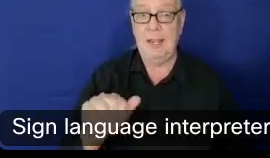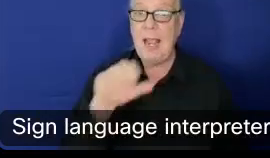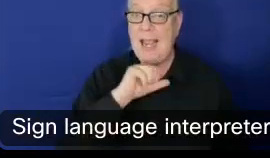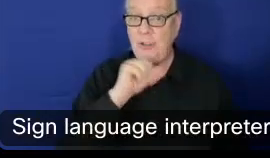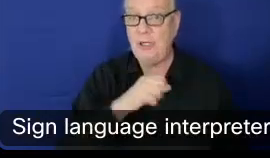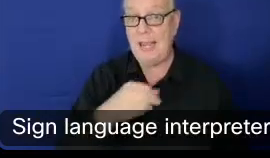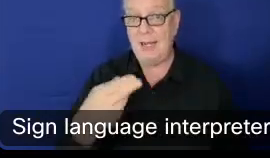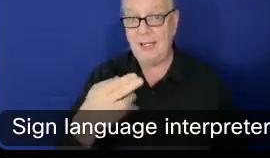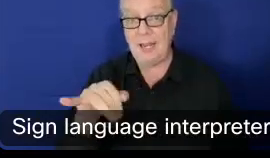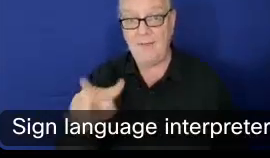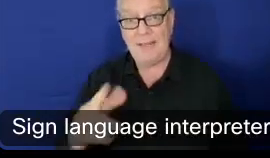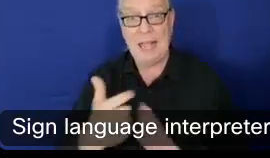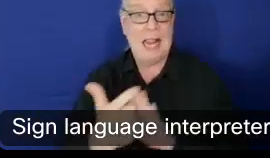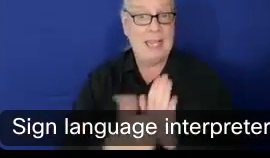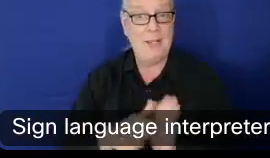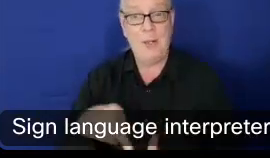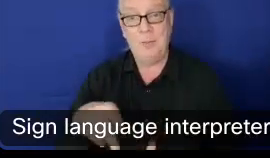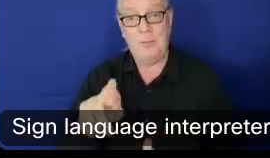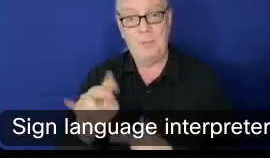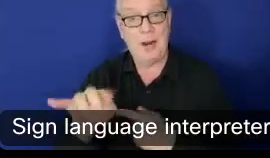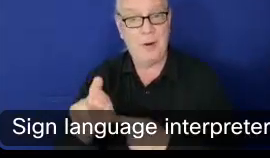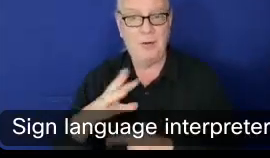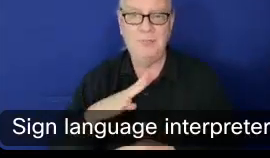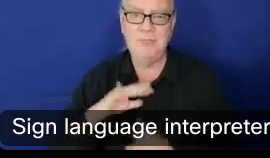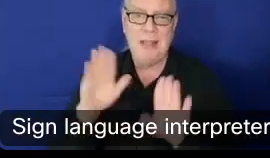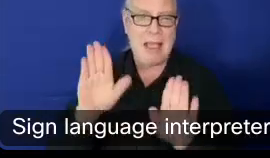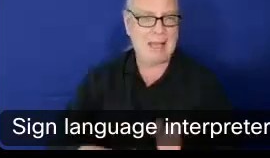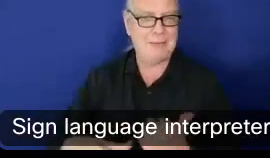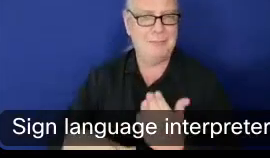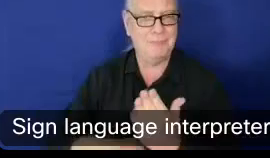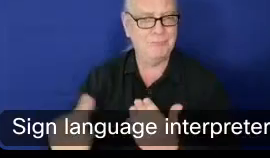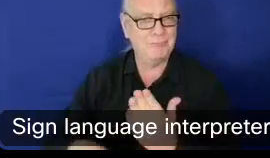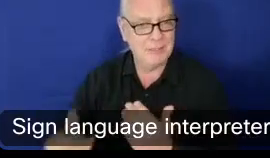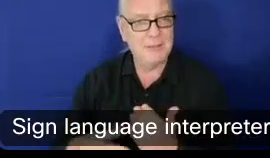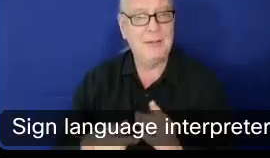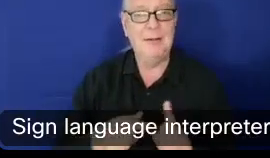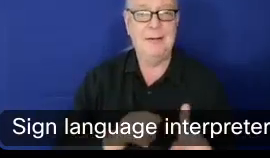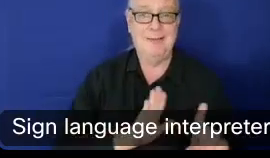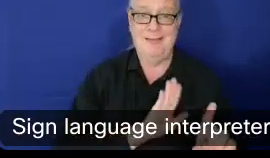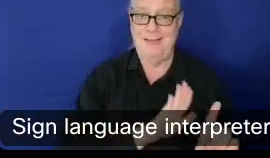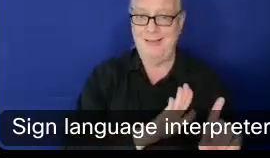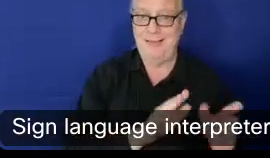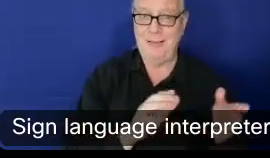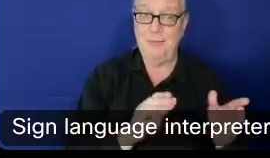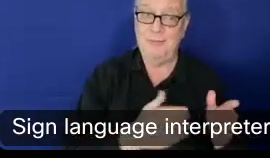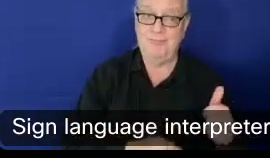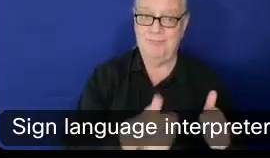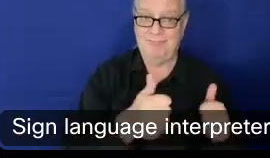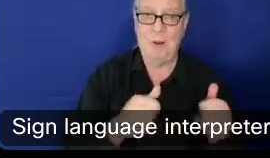which is excellent. K. Greenberg, who's the lawyer there, was the lead author on that. The Georgetown O'Neill